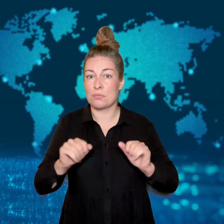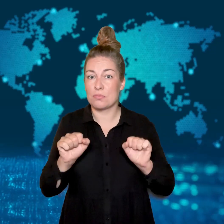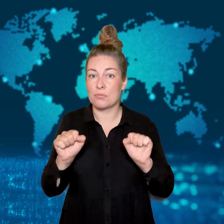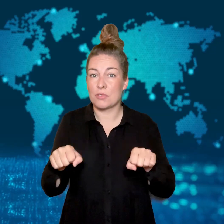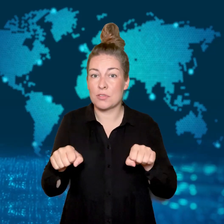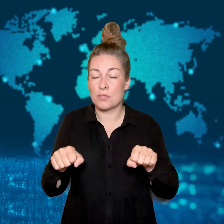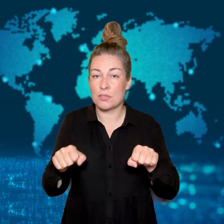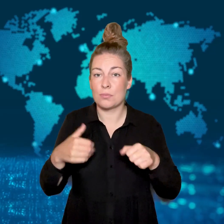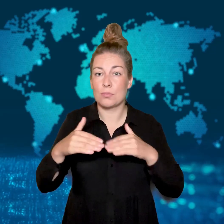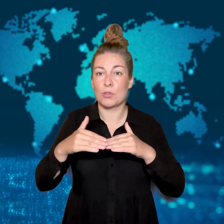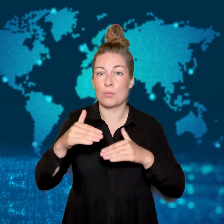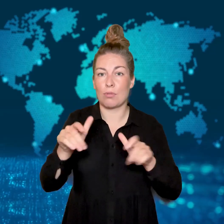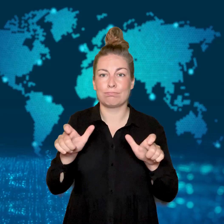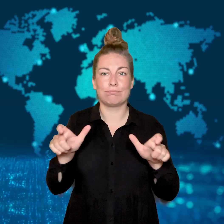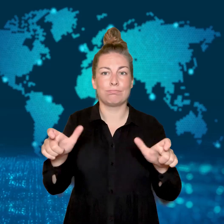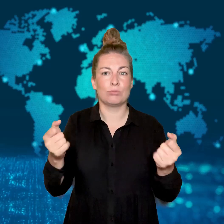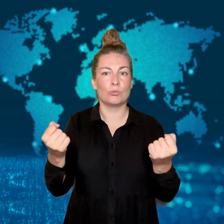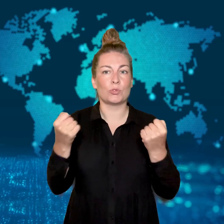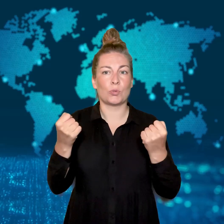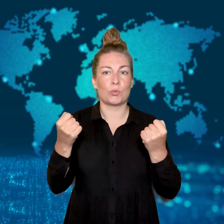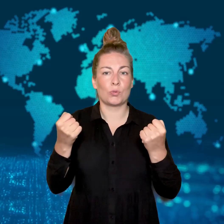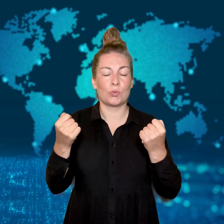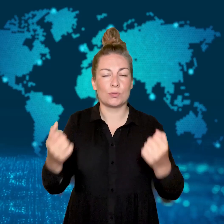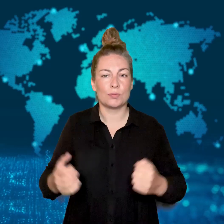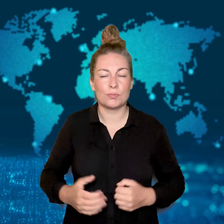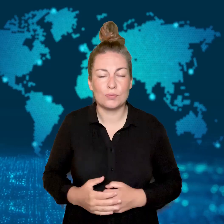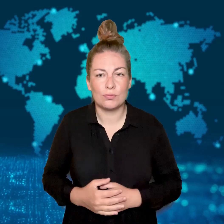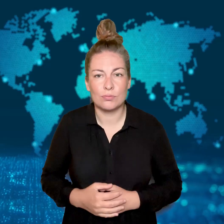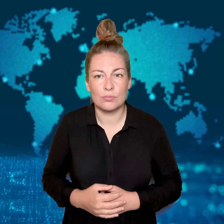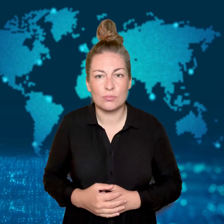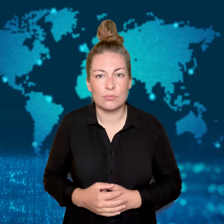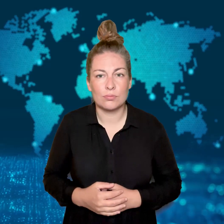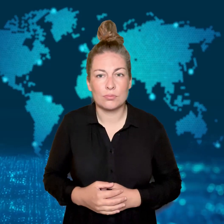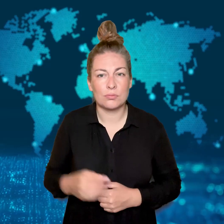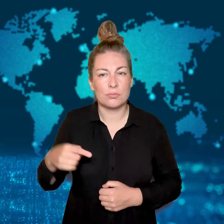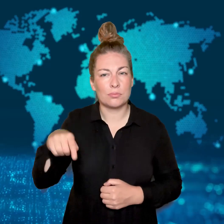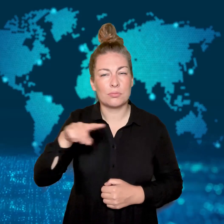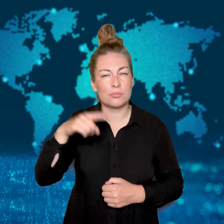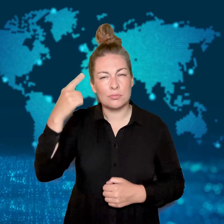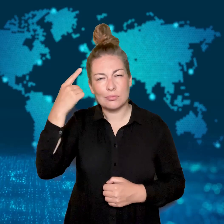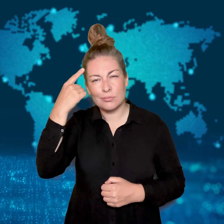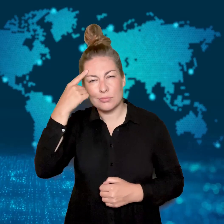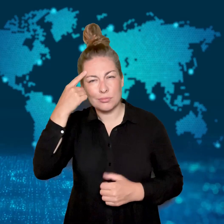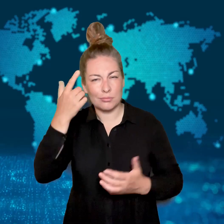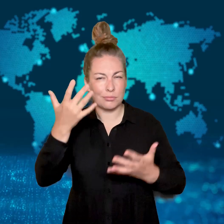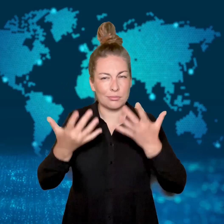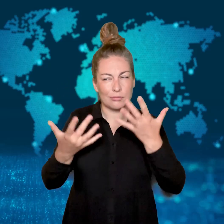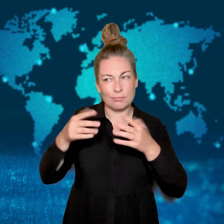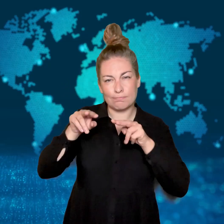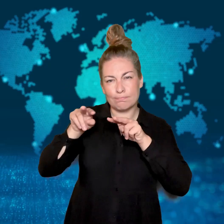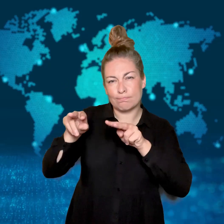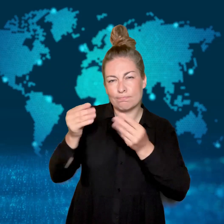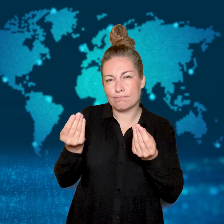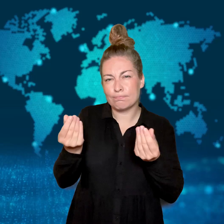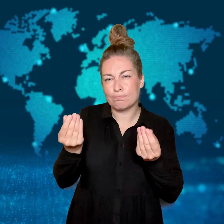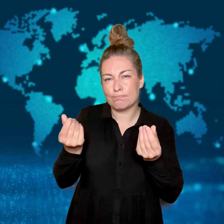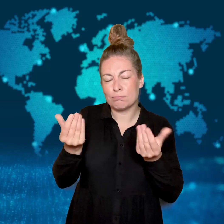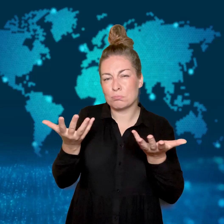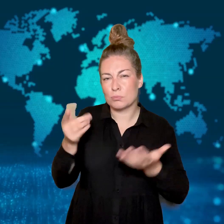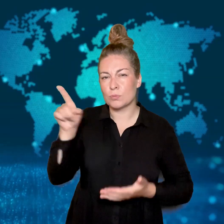If successful in diverting reinforcements to the south,